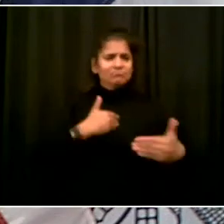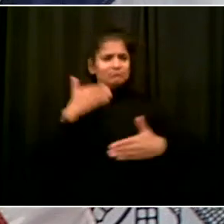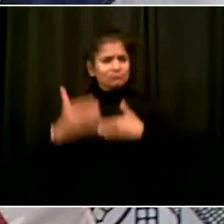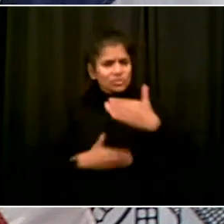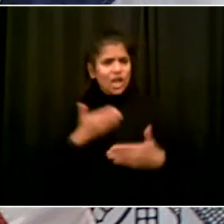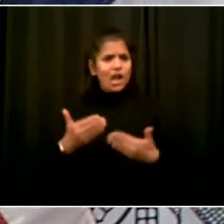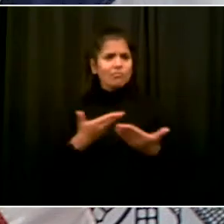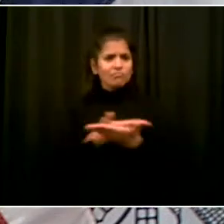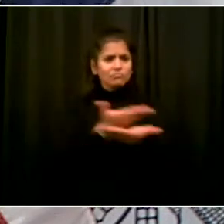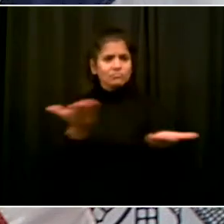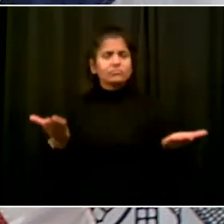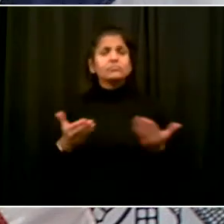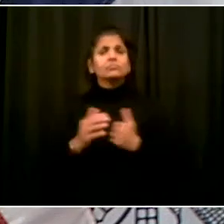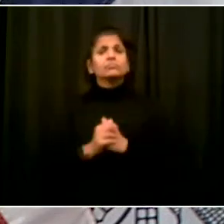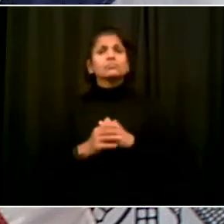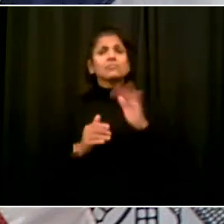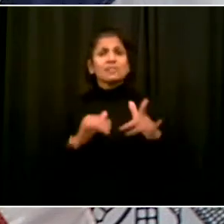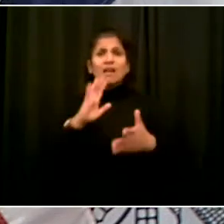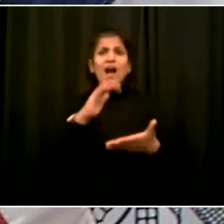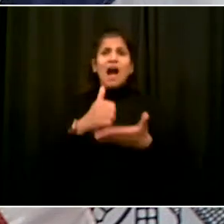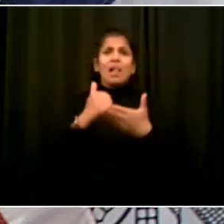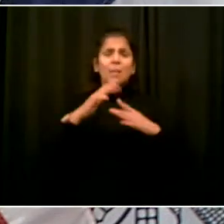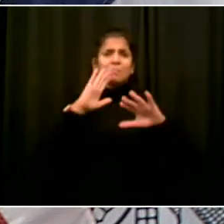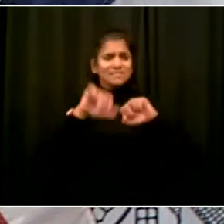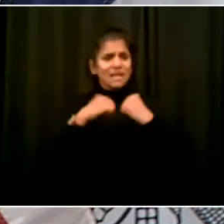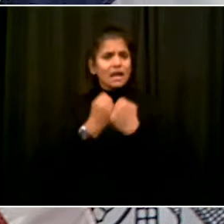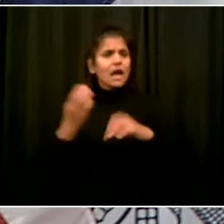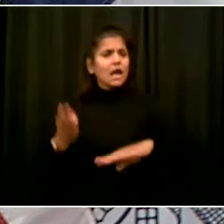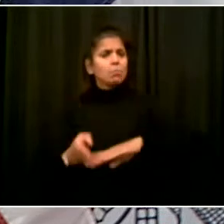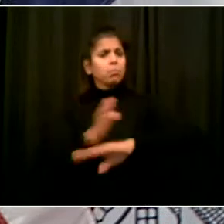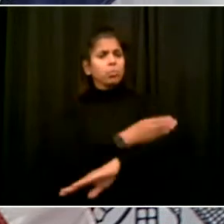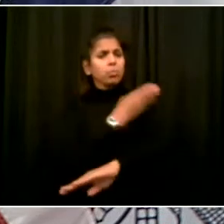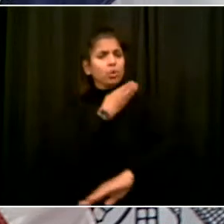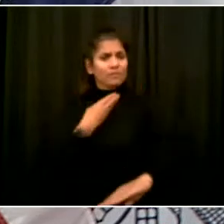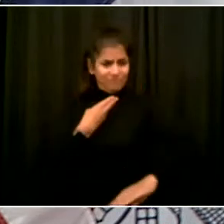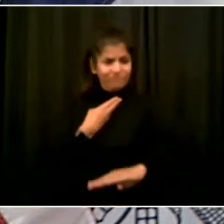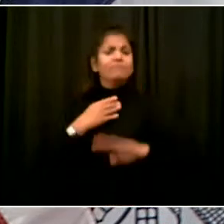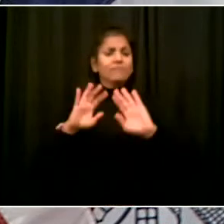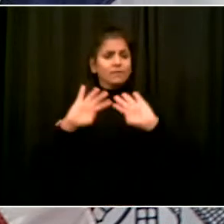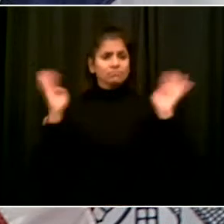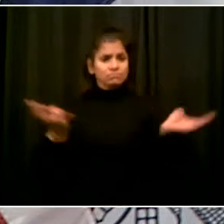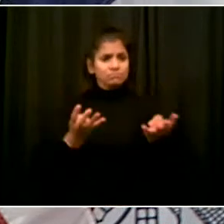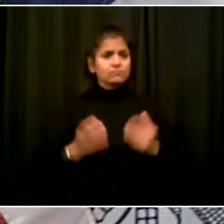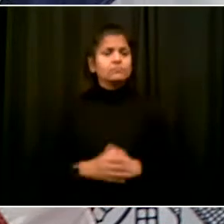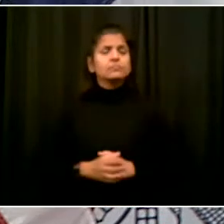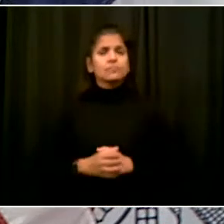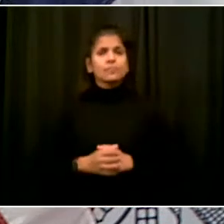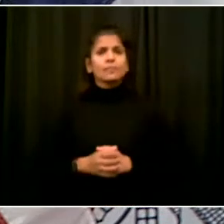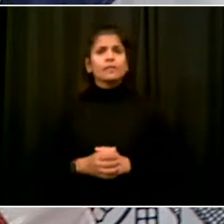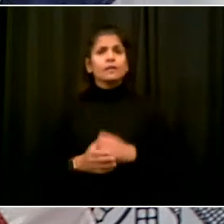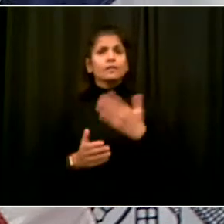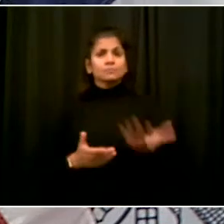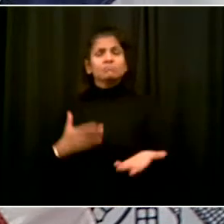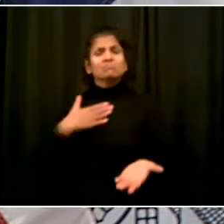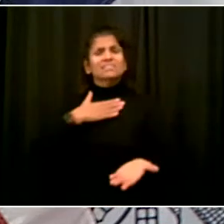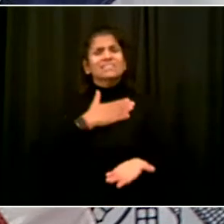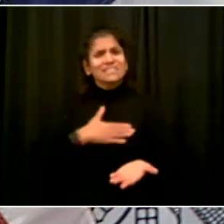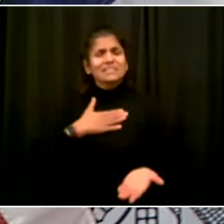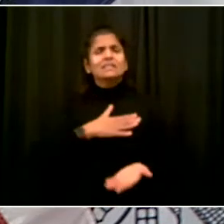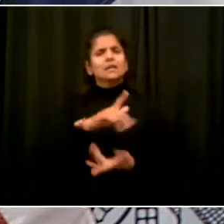CAN BE DECENT AND KININD AND THAT ACTUALLY IS WHAT MOVES US